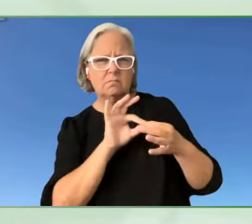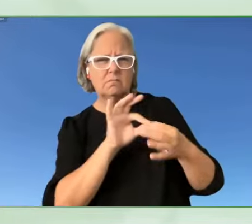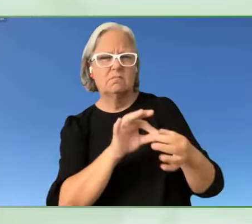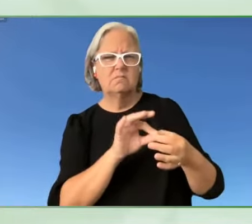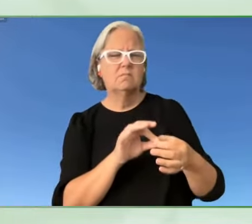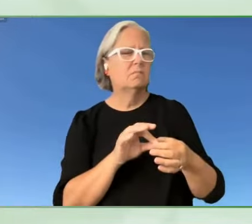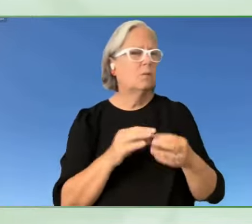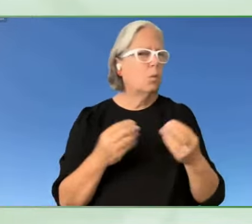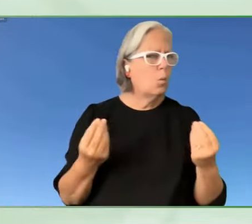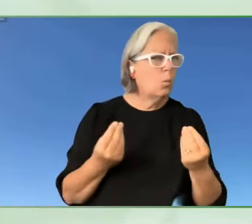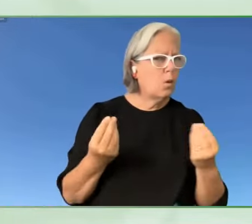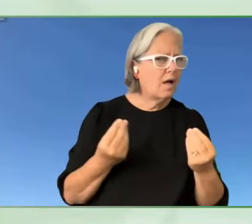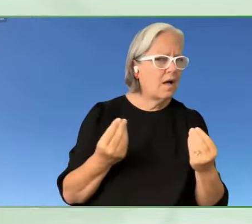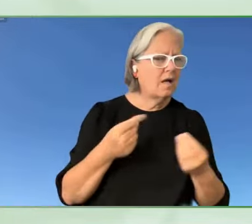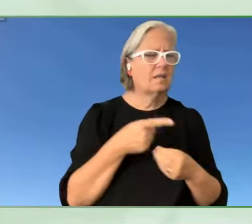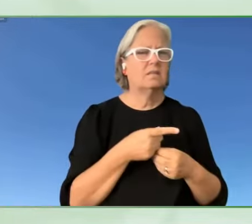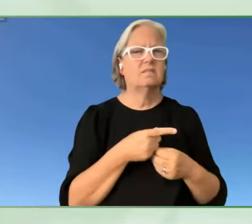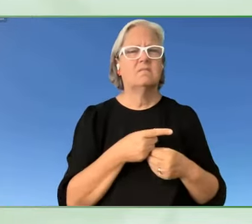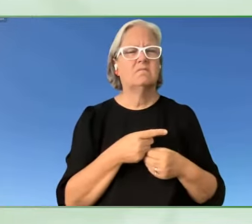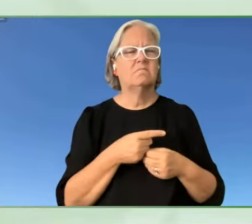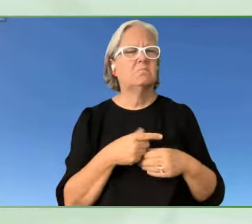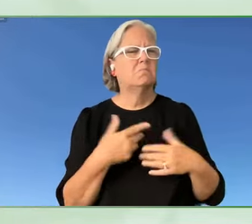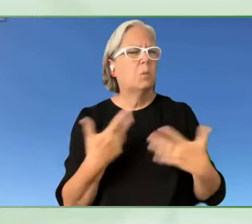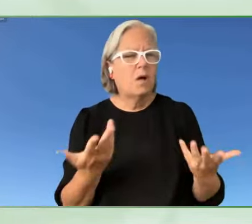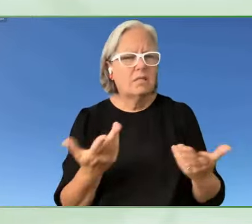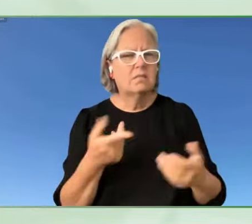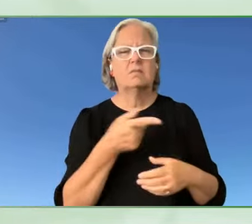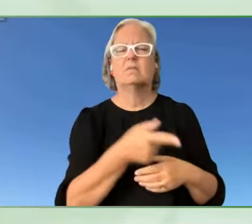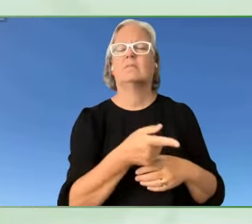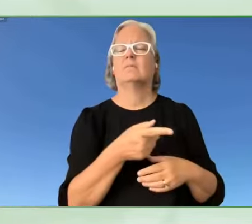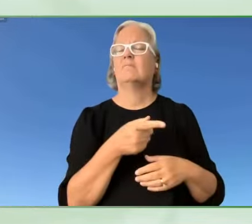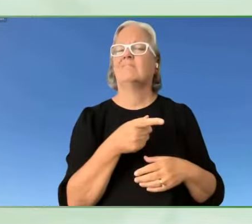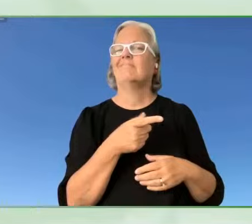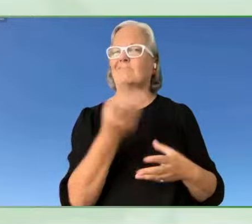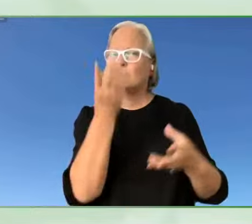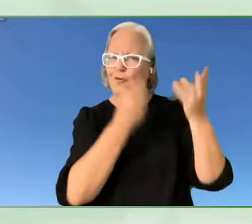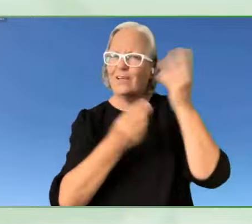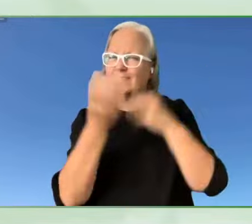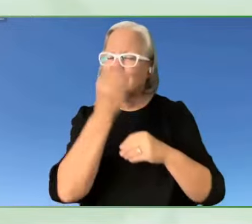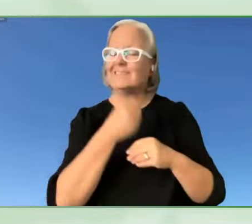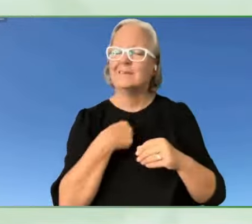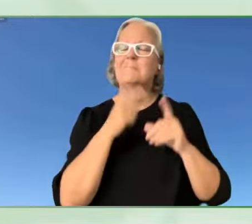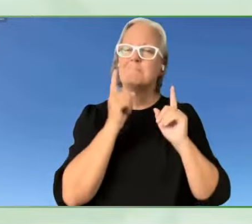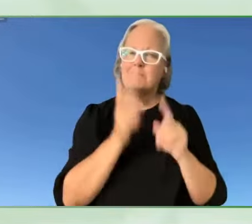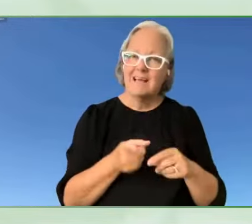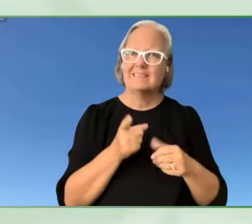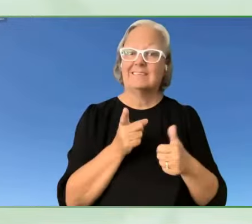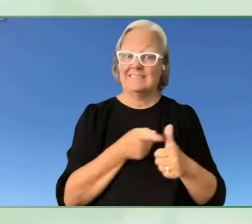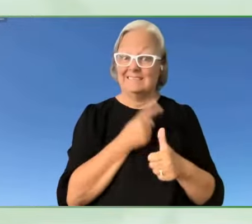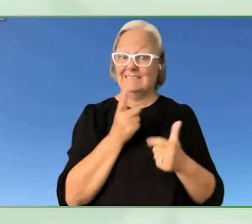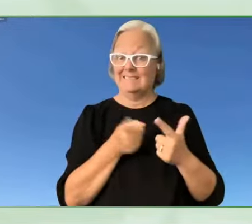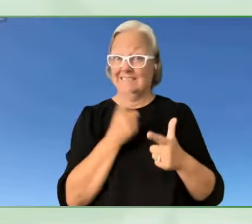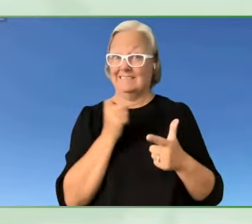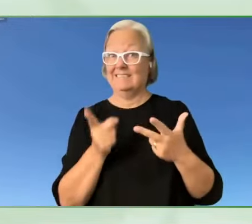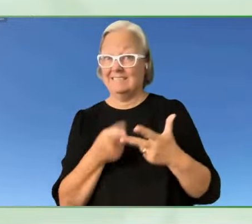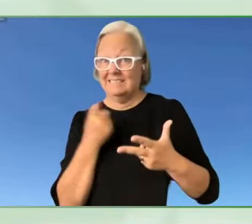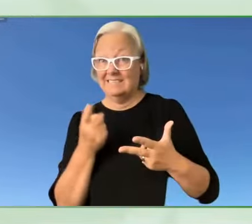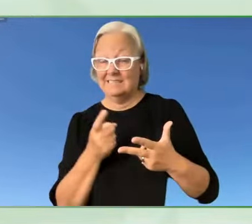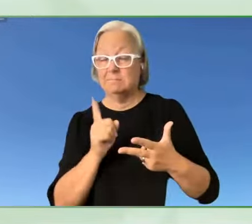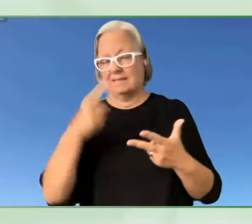like to describe myself for my friends who cannot see.